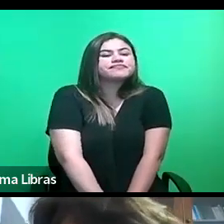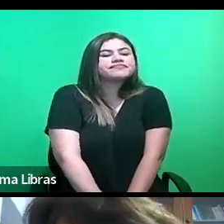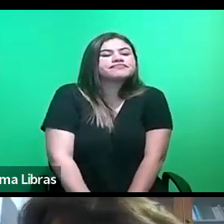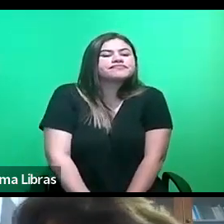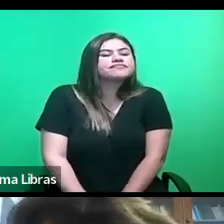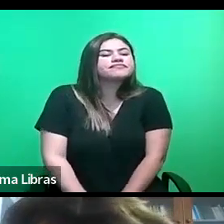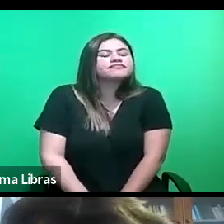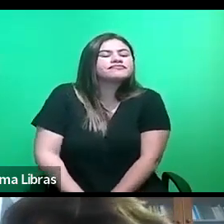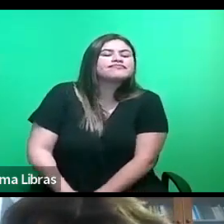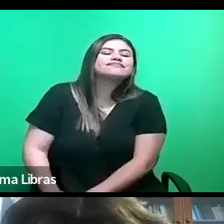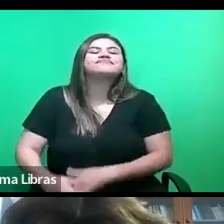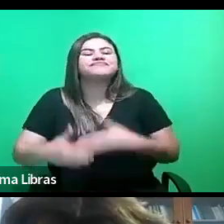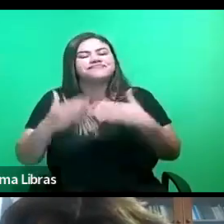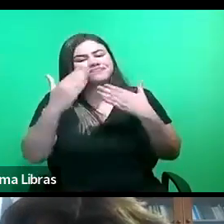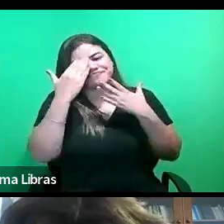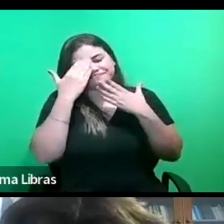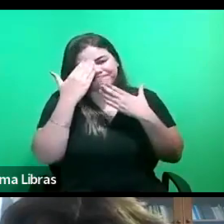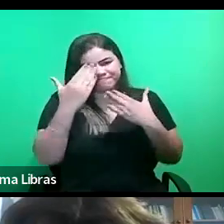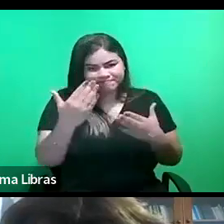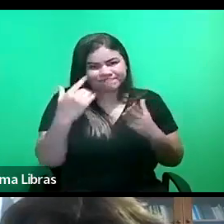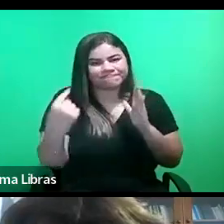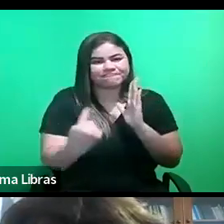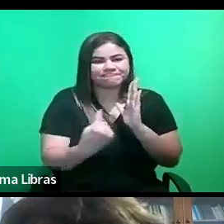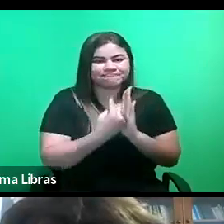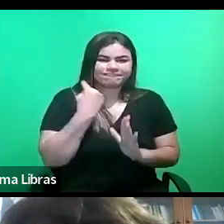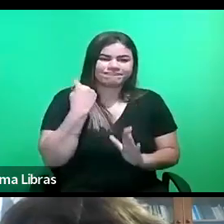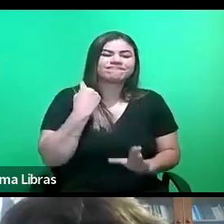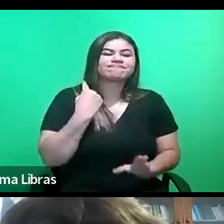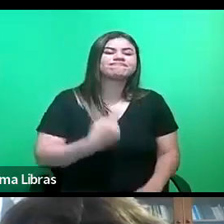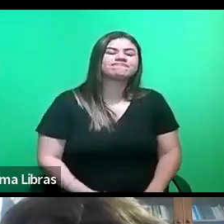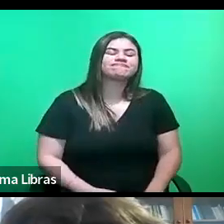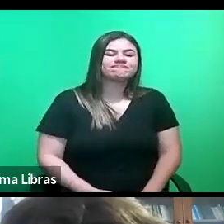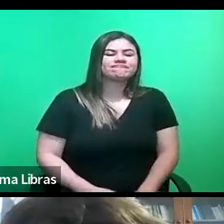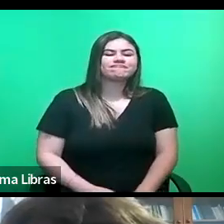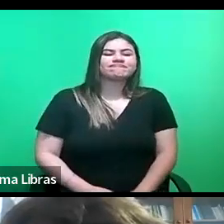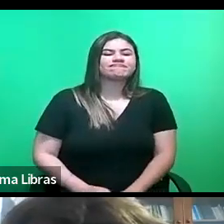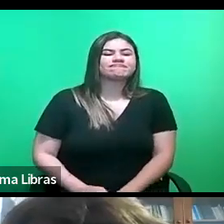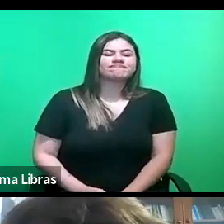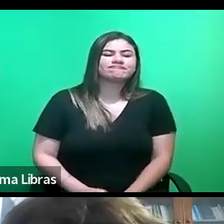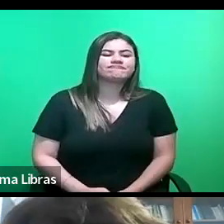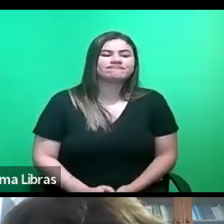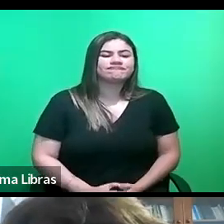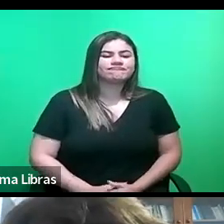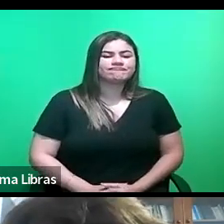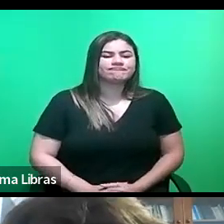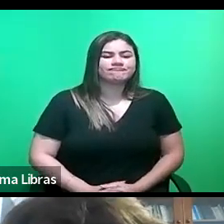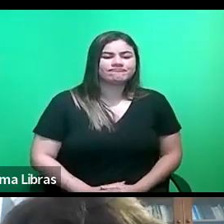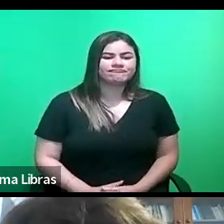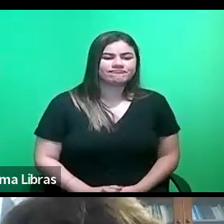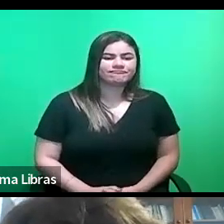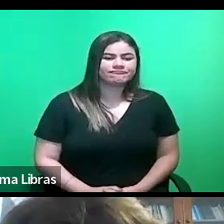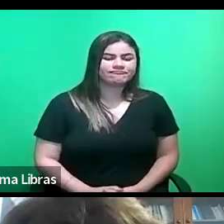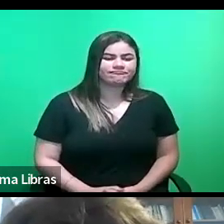edules Yes, thank you very much. indeed indeed. for that question indeed. for that question, and contribution